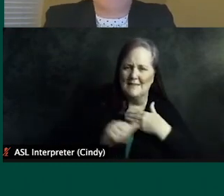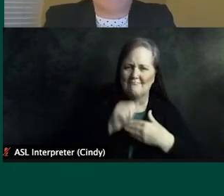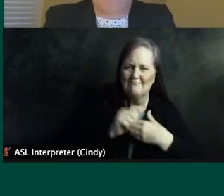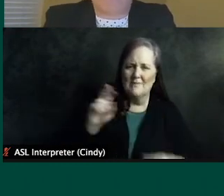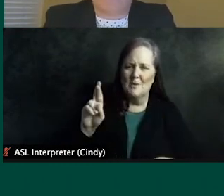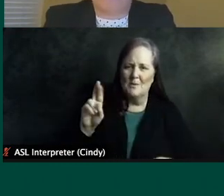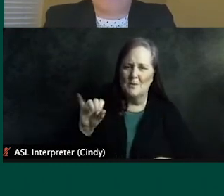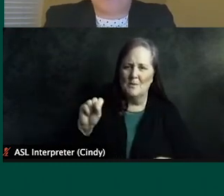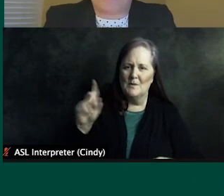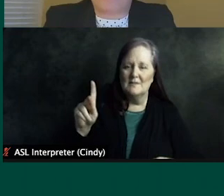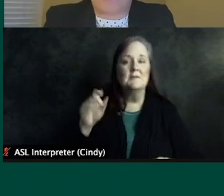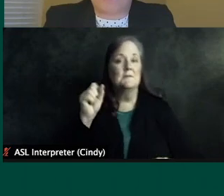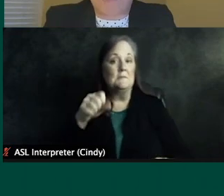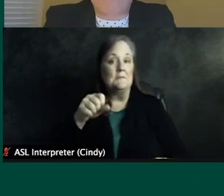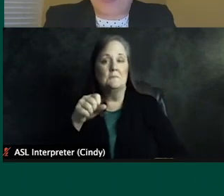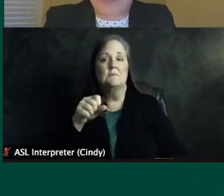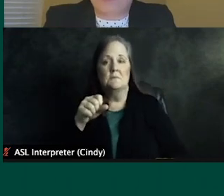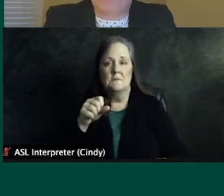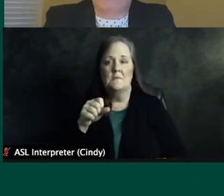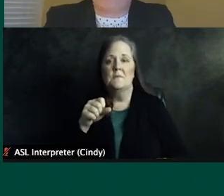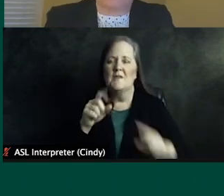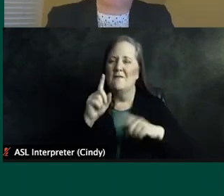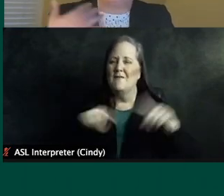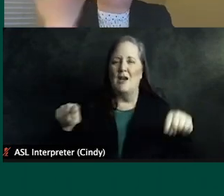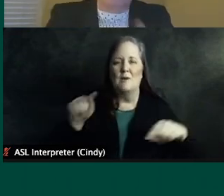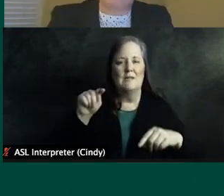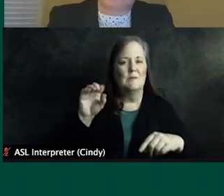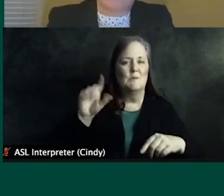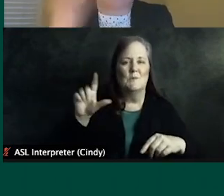There are a number of entities who ultimately opposed SB10